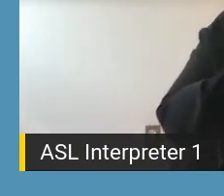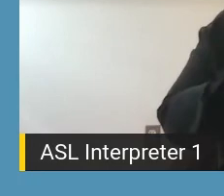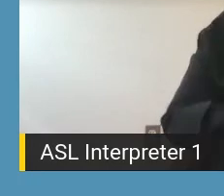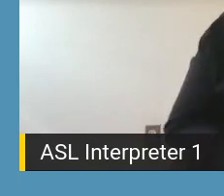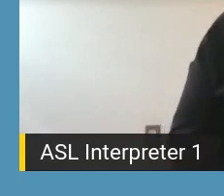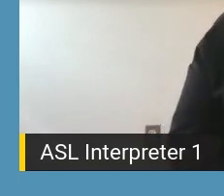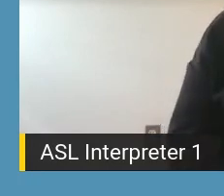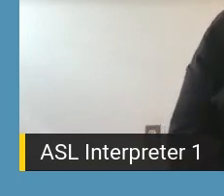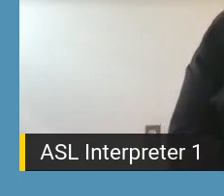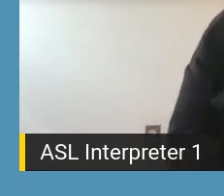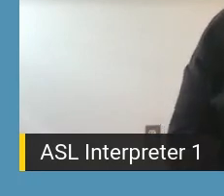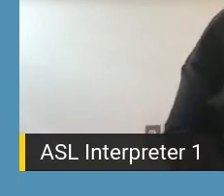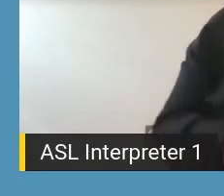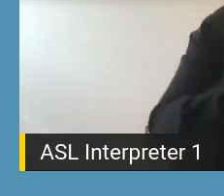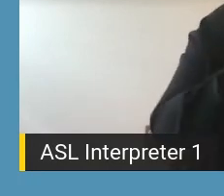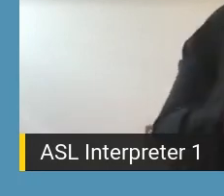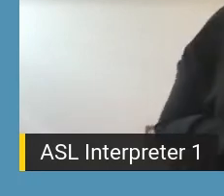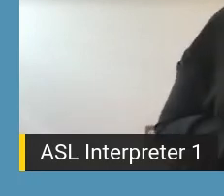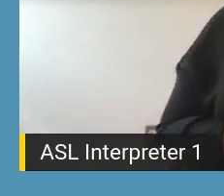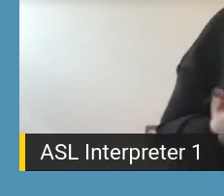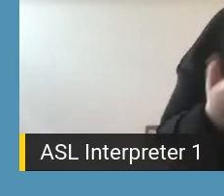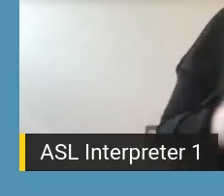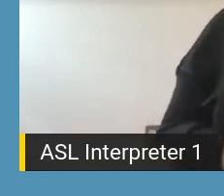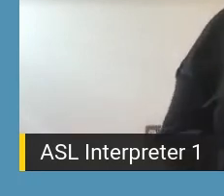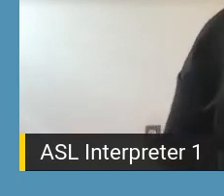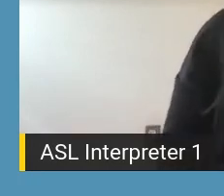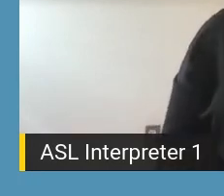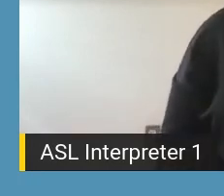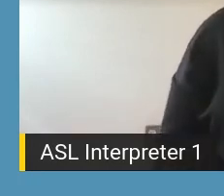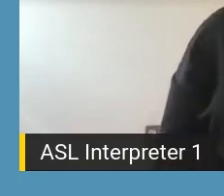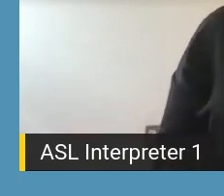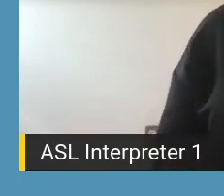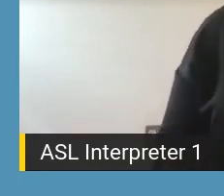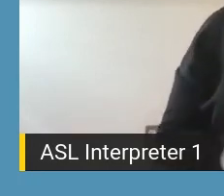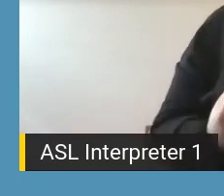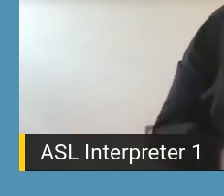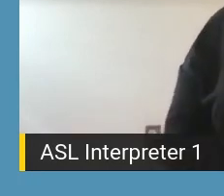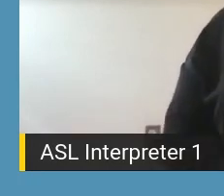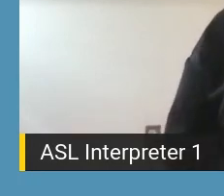audio that you already have. So if you do it the other way it might sound a little -- I